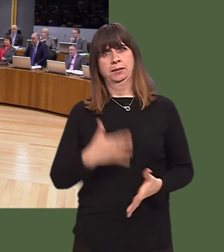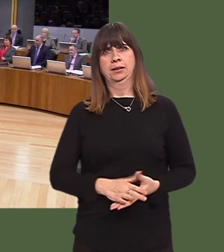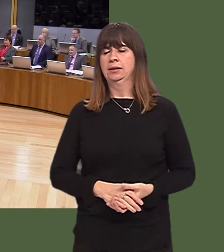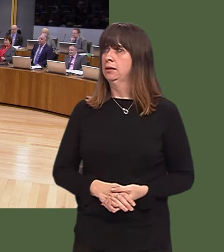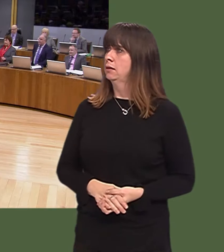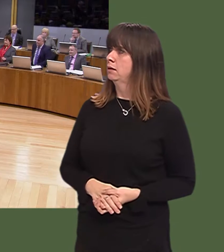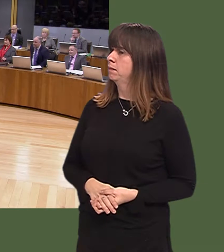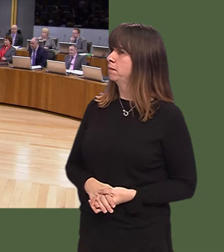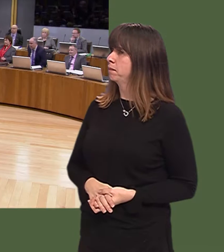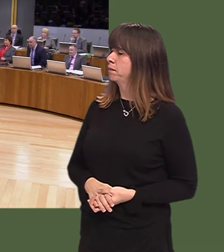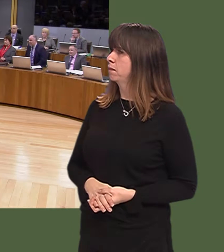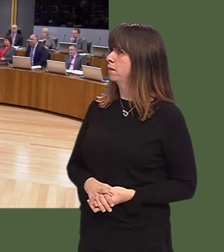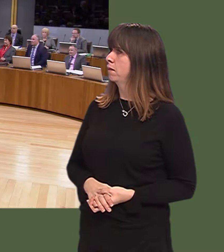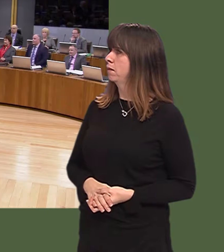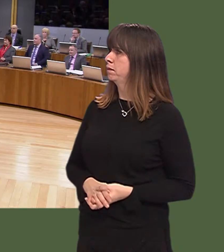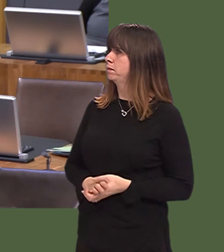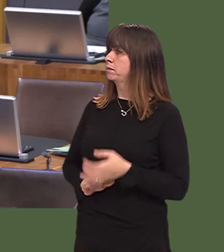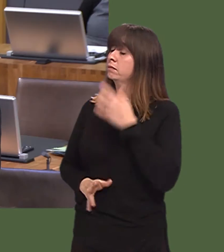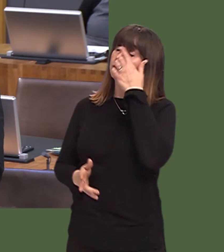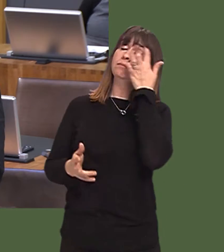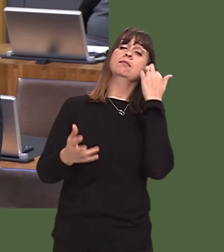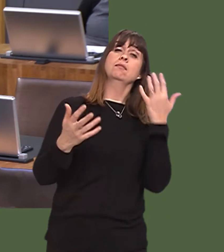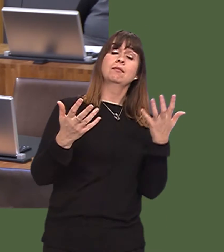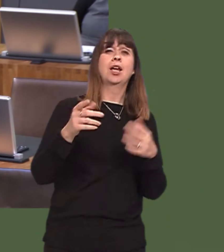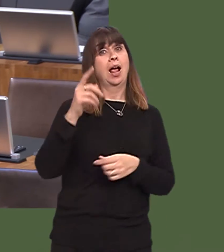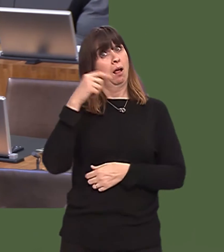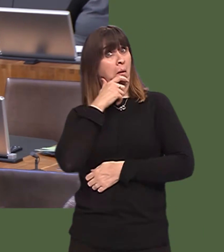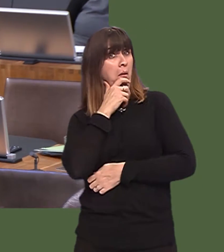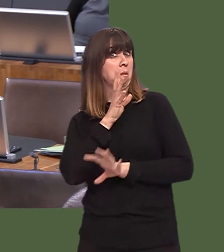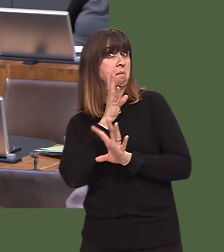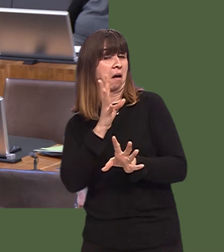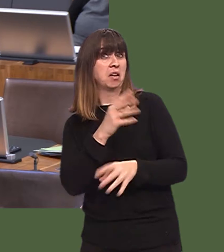Carwyn Jones: There is, I believe, a vacancy as Donald Trumpís press secretary for the